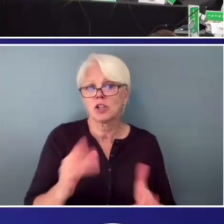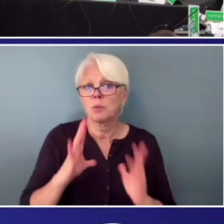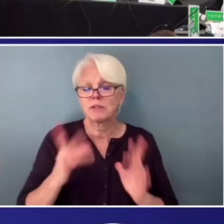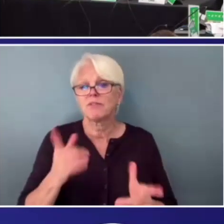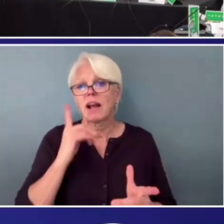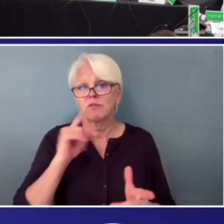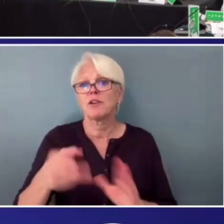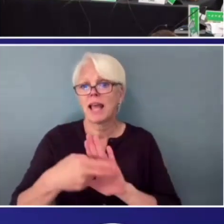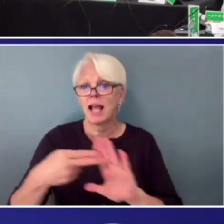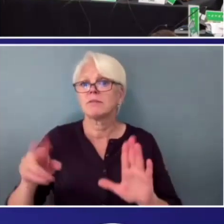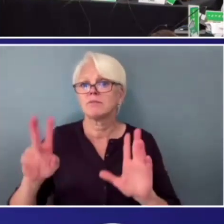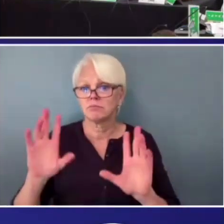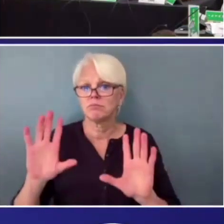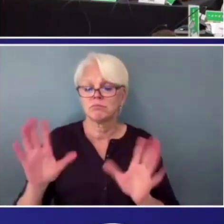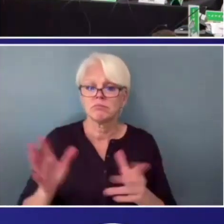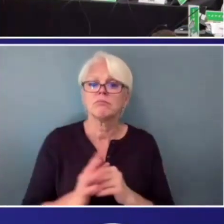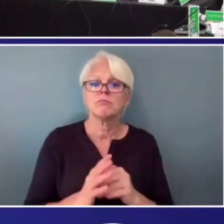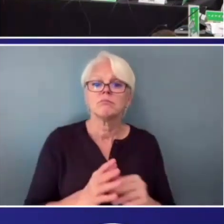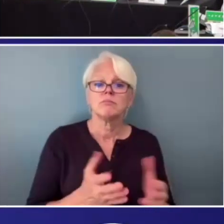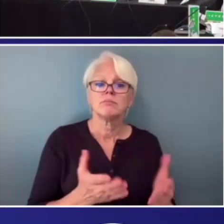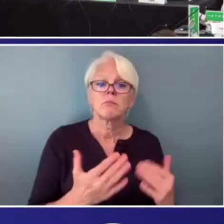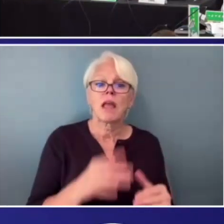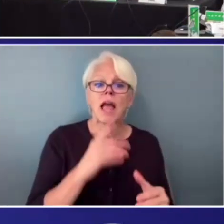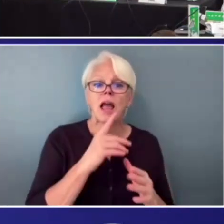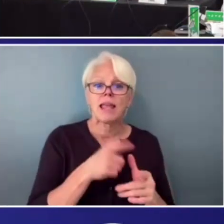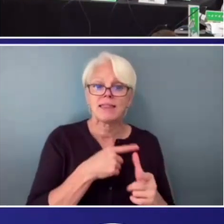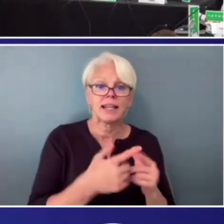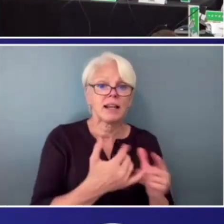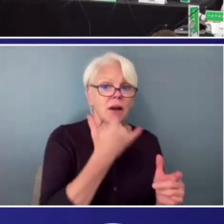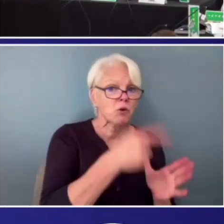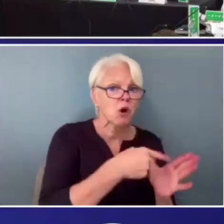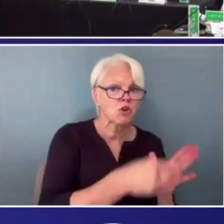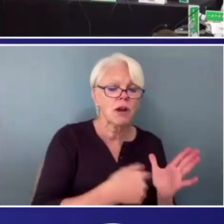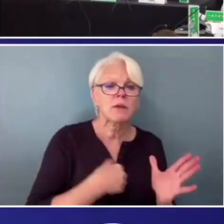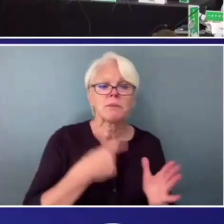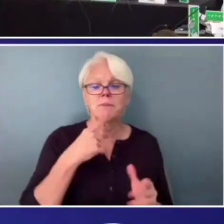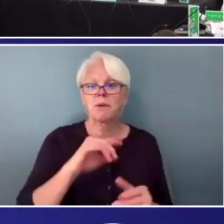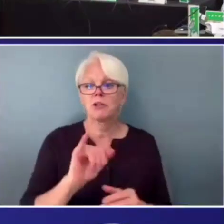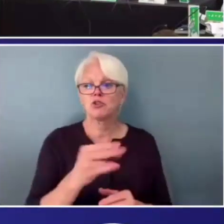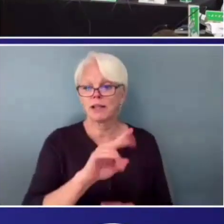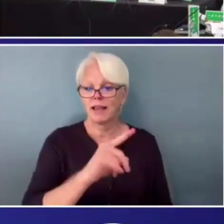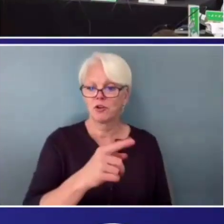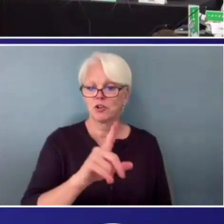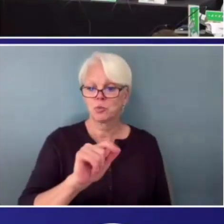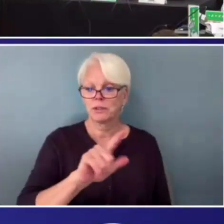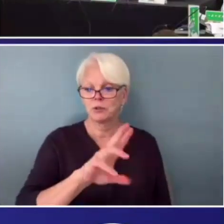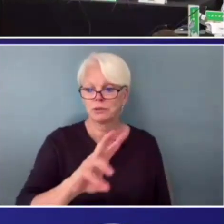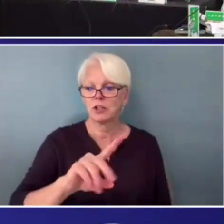correct me if I'm wrong, the period between July 1st of 26 through June 30th of 27,